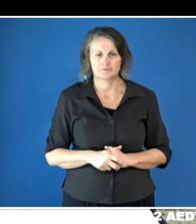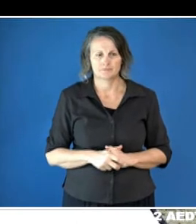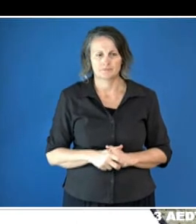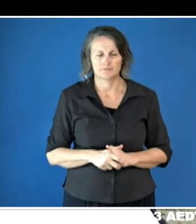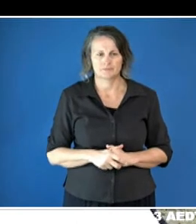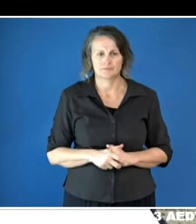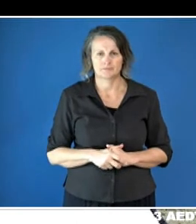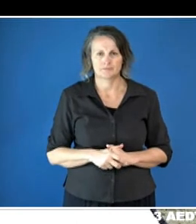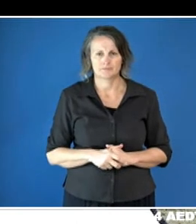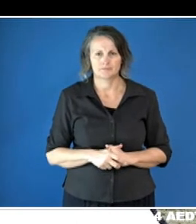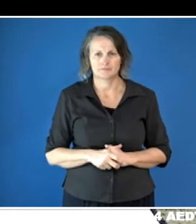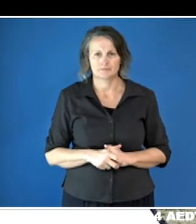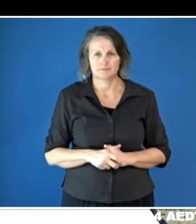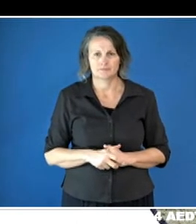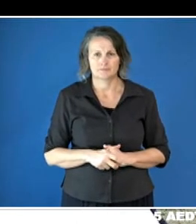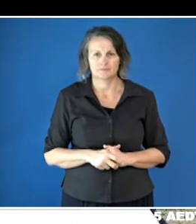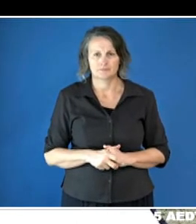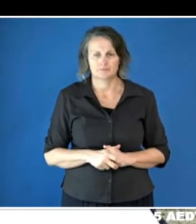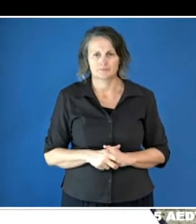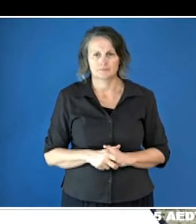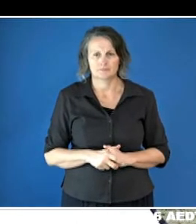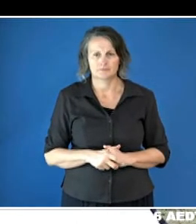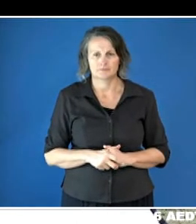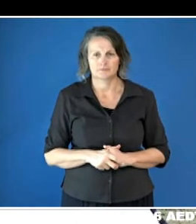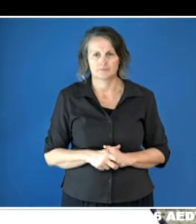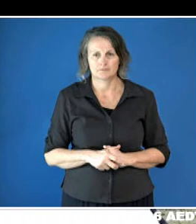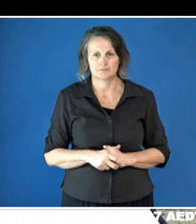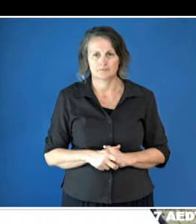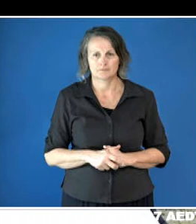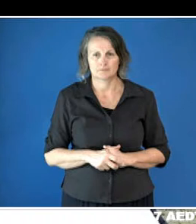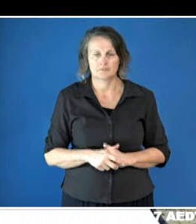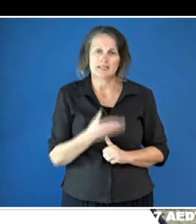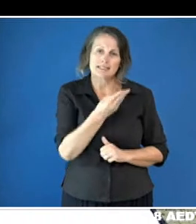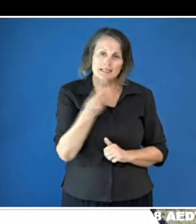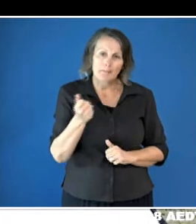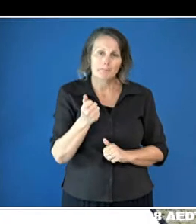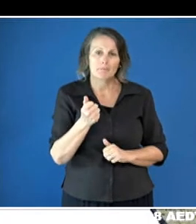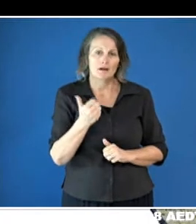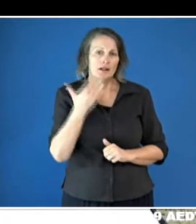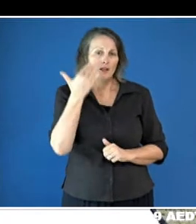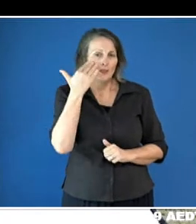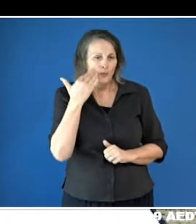They are not animals. They're not a cat. They are not dog.